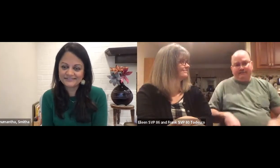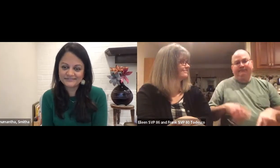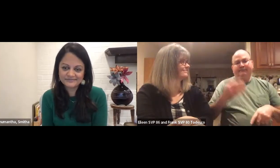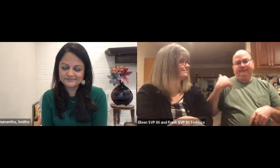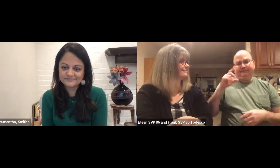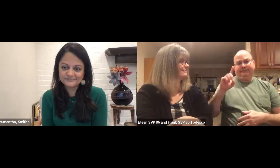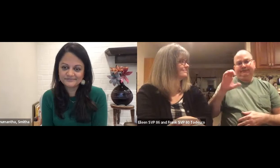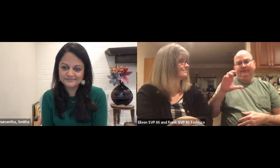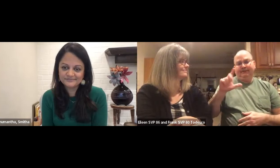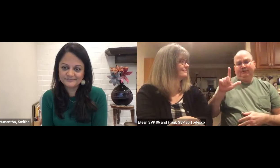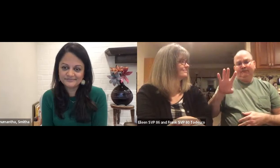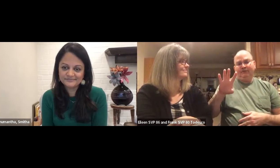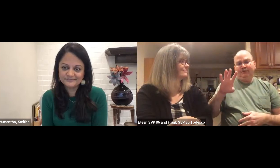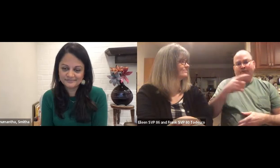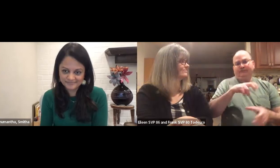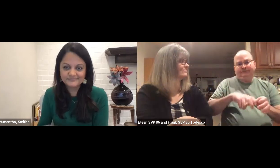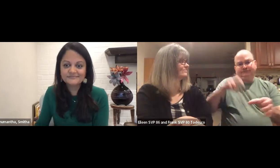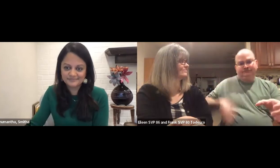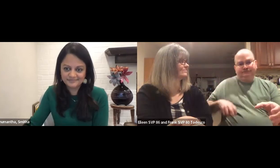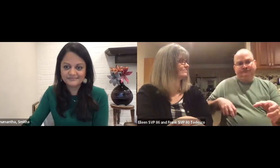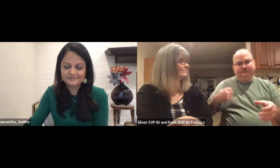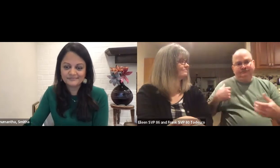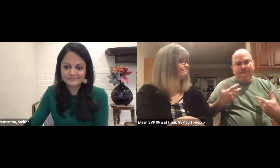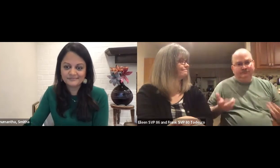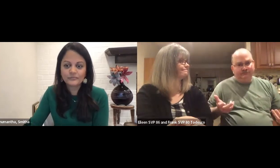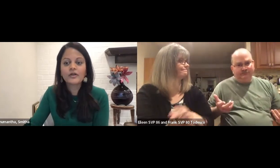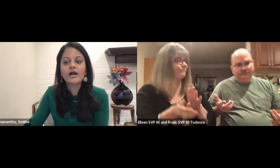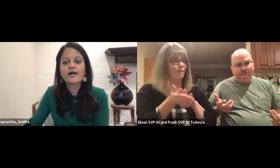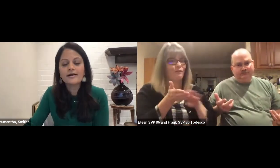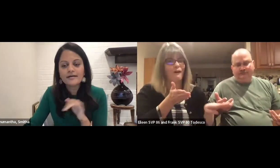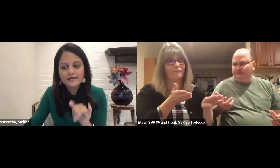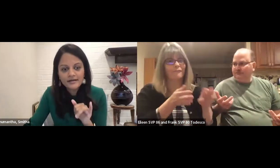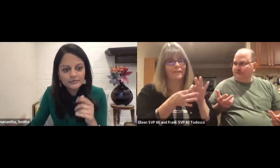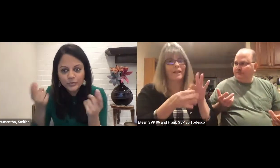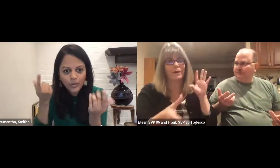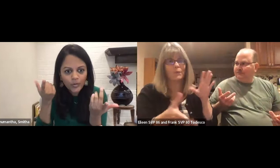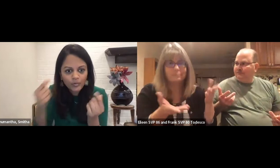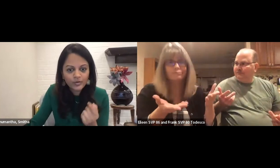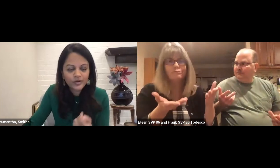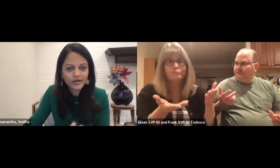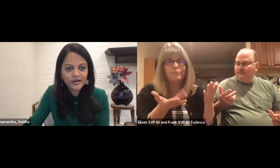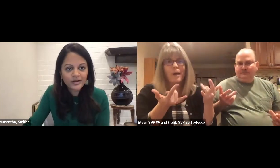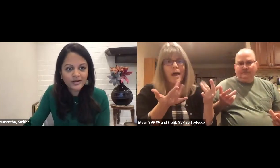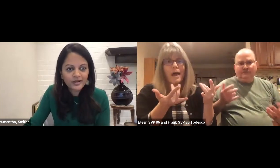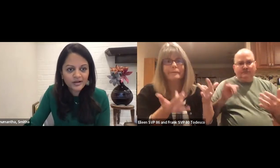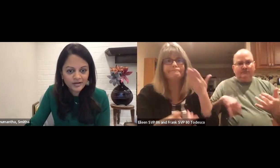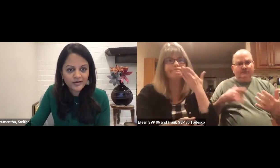but back on December 24, that particular person was laid off.